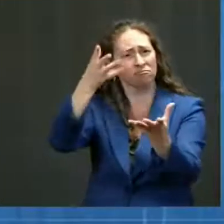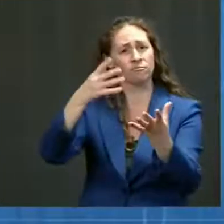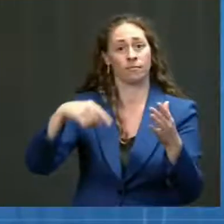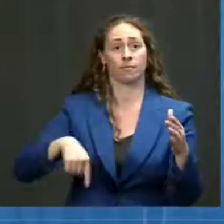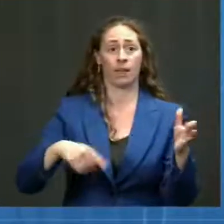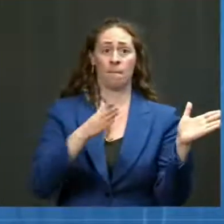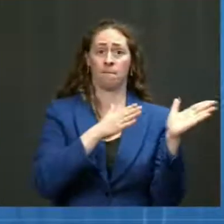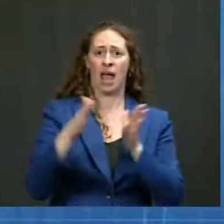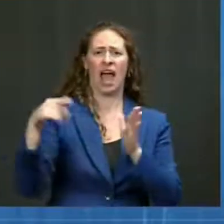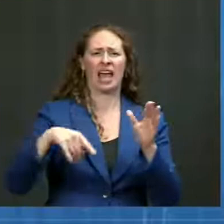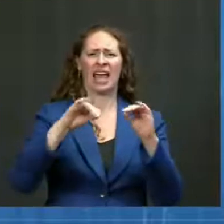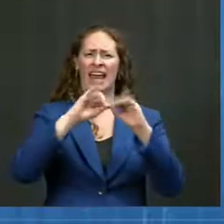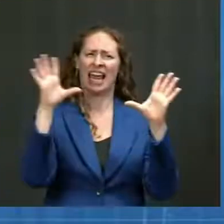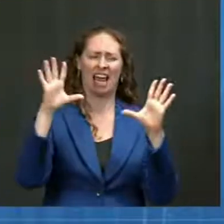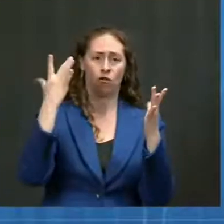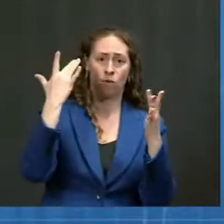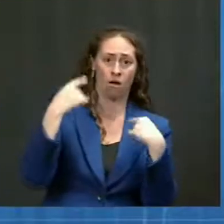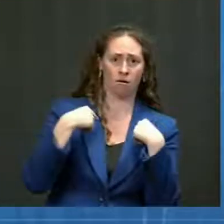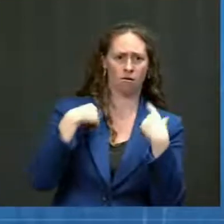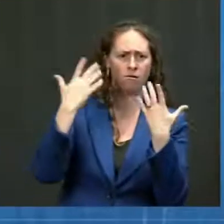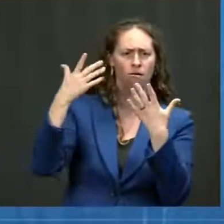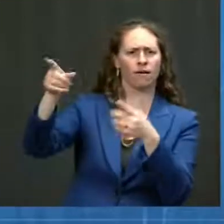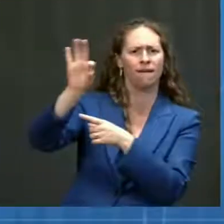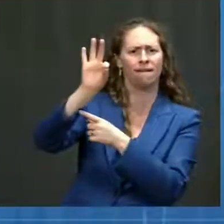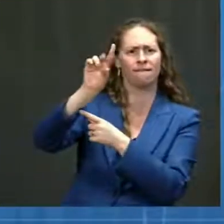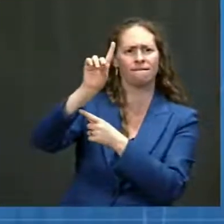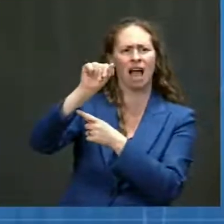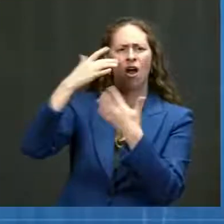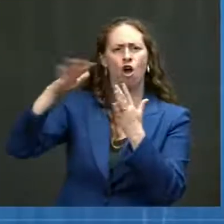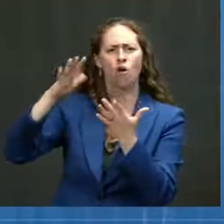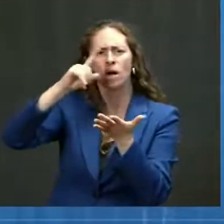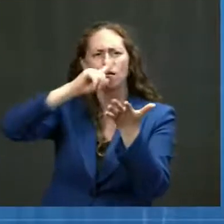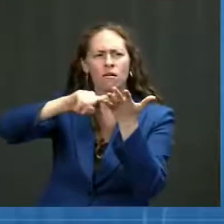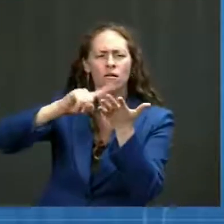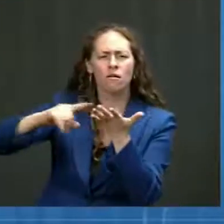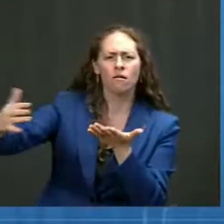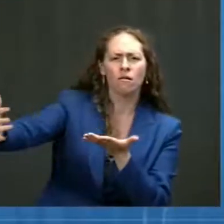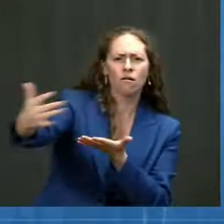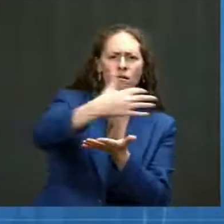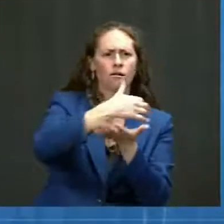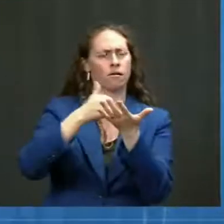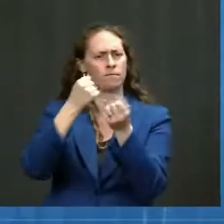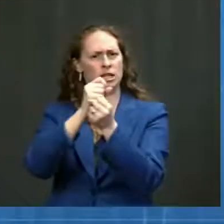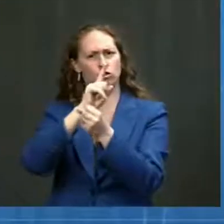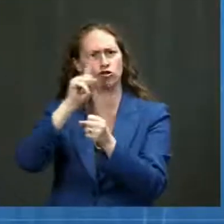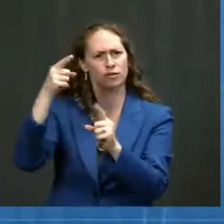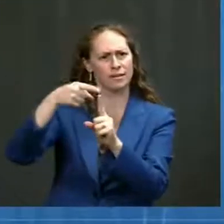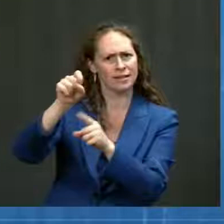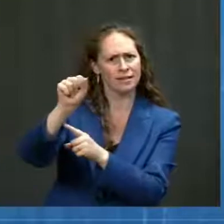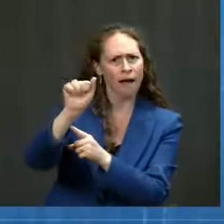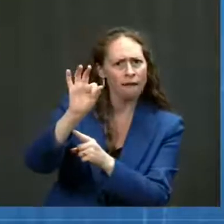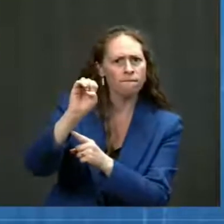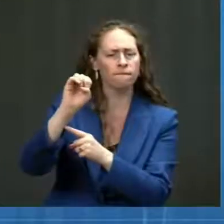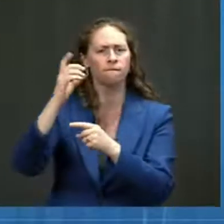PLAN IS PENDING THE FDA